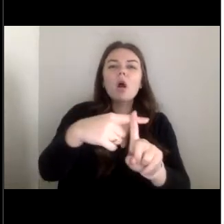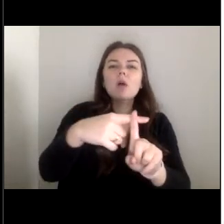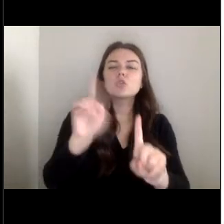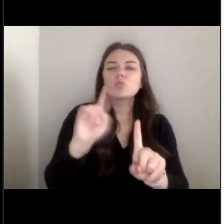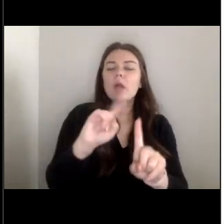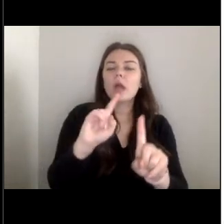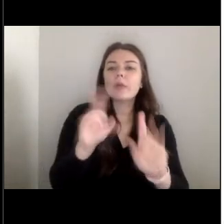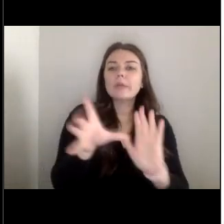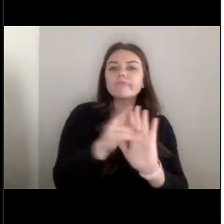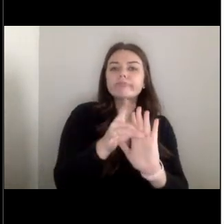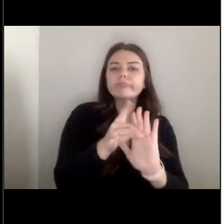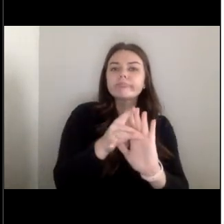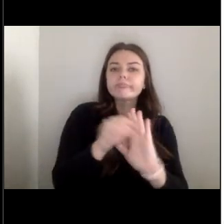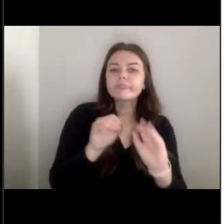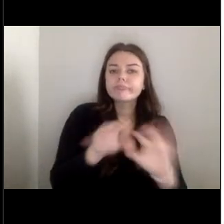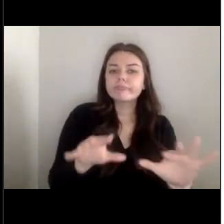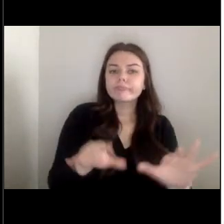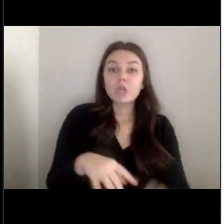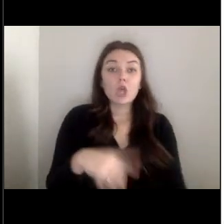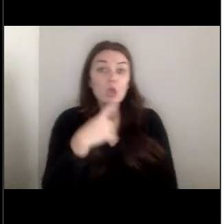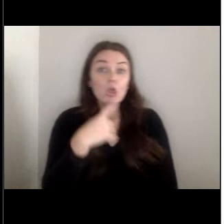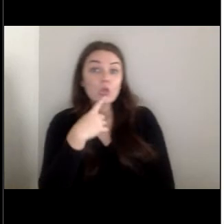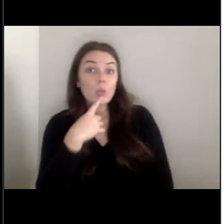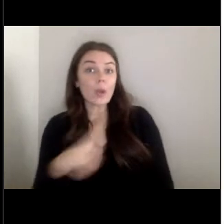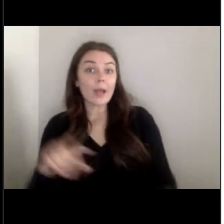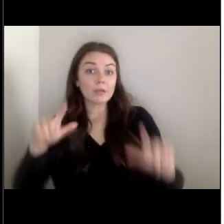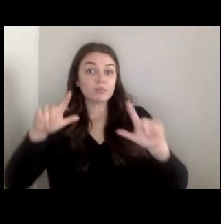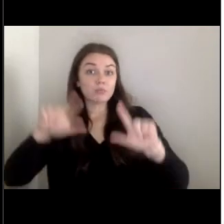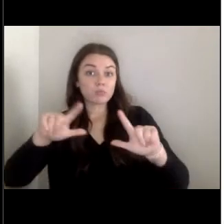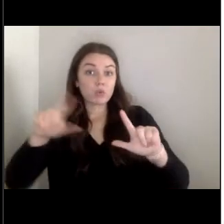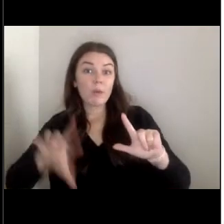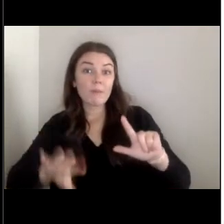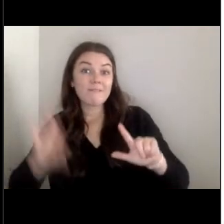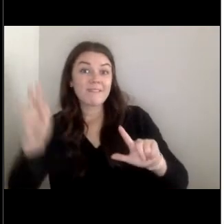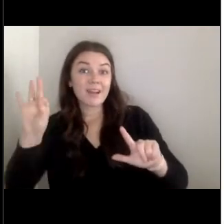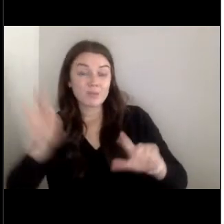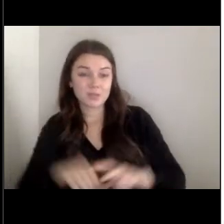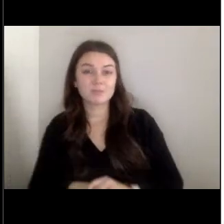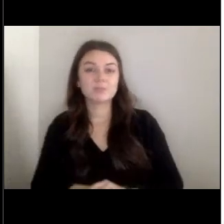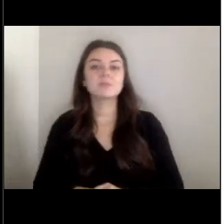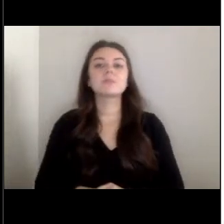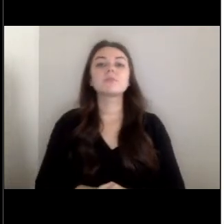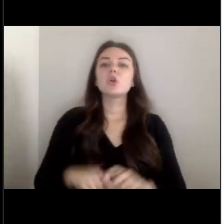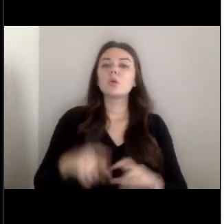And then the red triangles are where we found them. So we tagged crabs in the summer, but then we picked up the signals